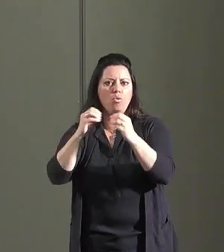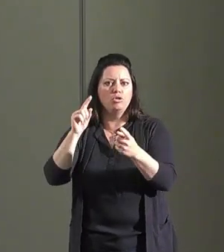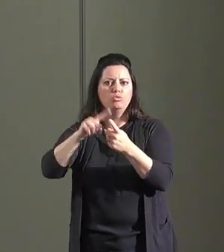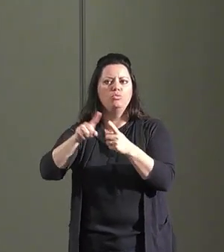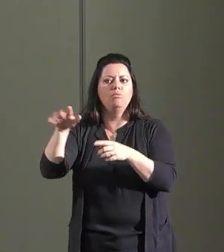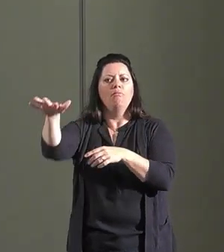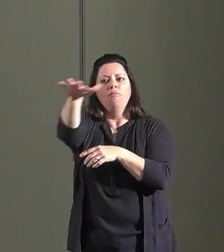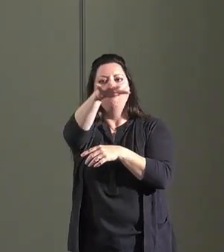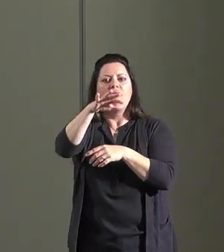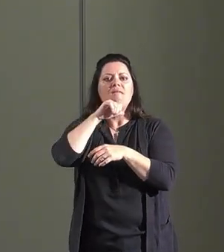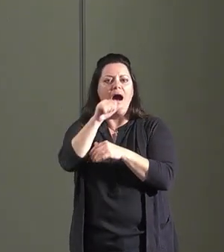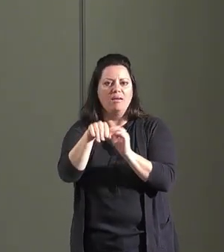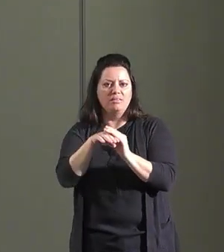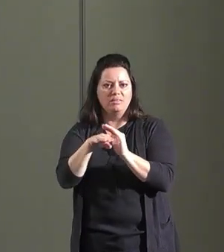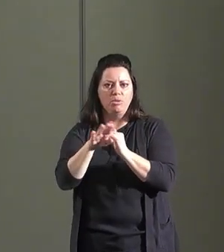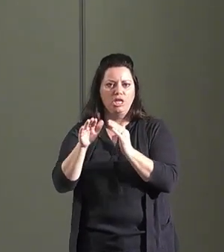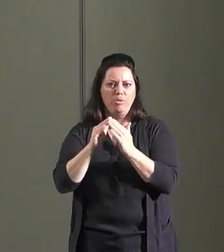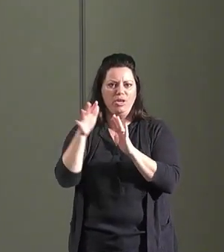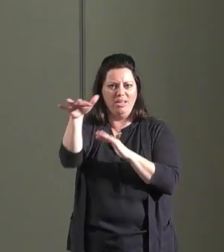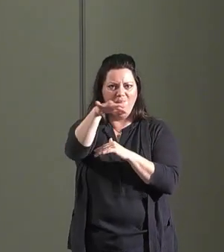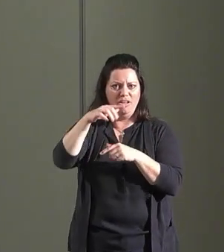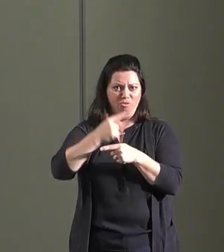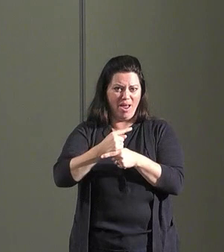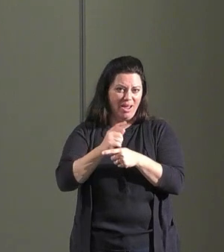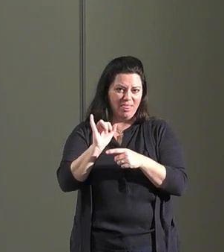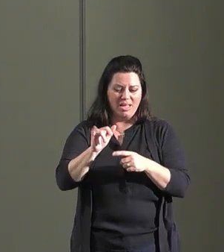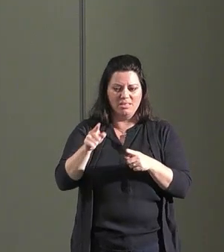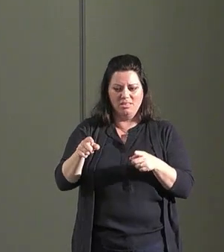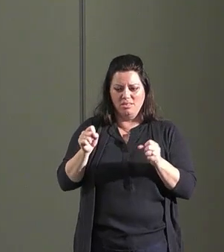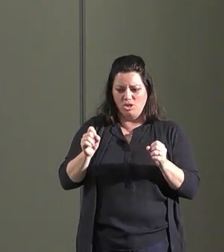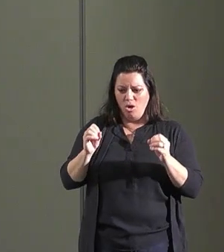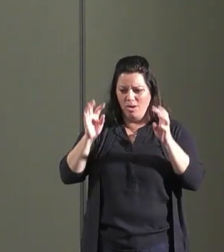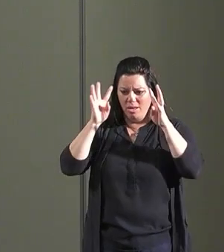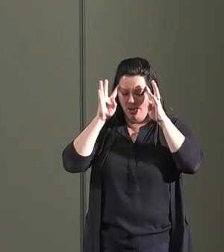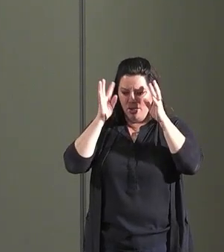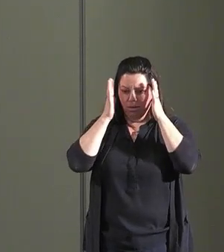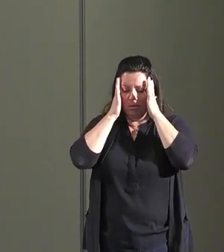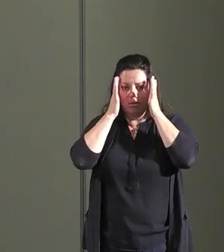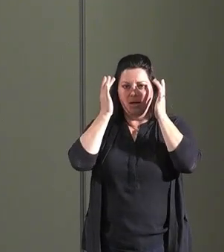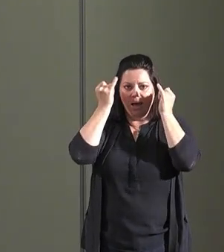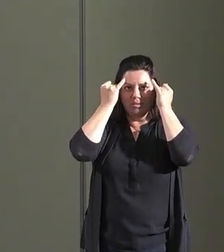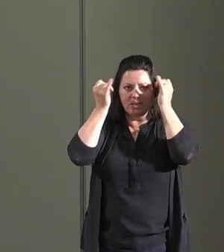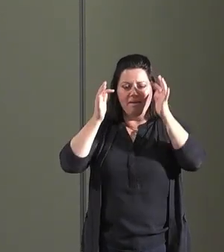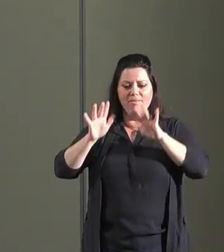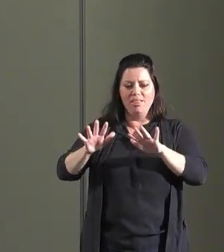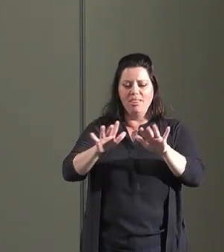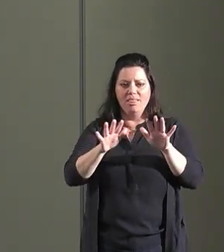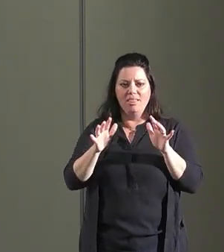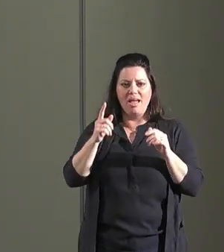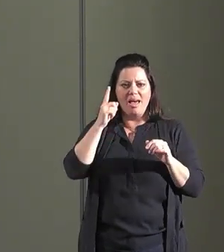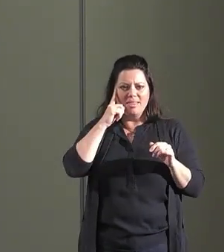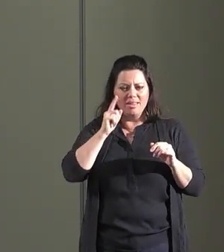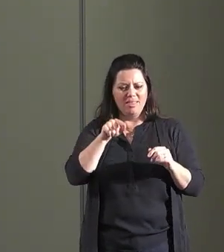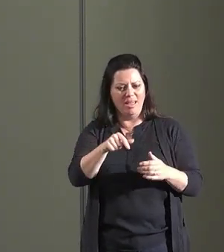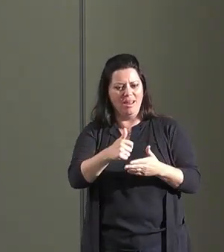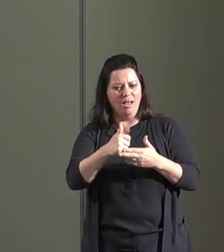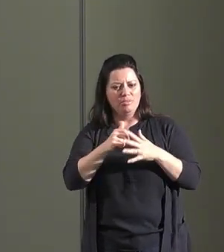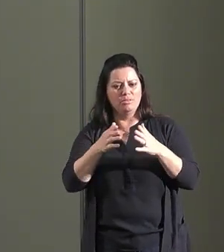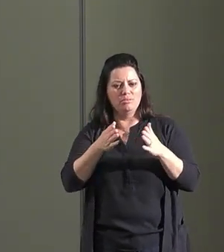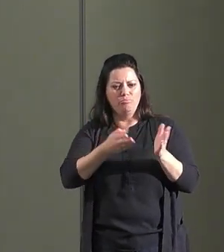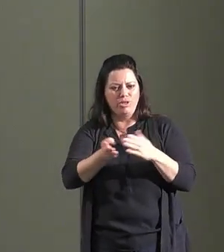community. It is so insightful. I think it helps to bring home points beyond reasons for optimism.